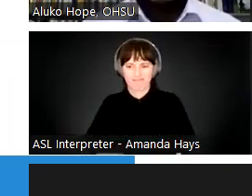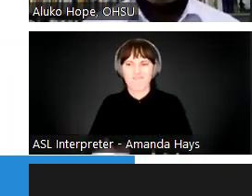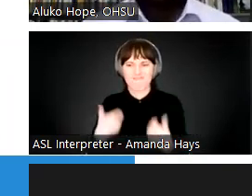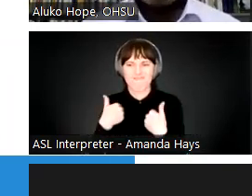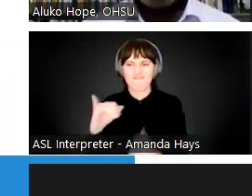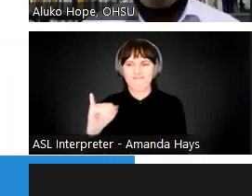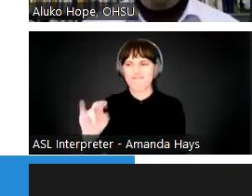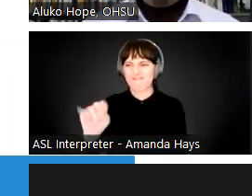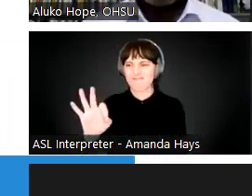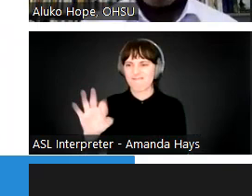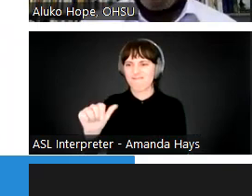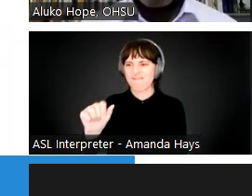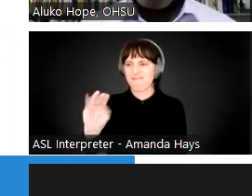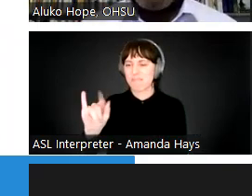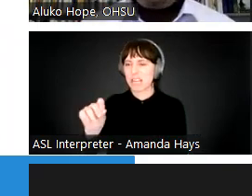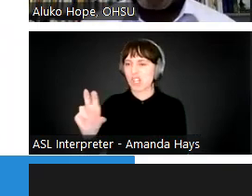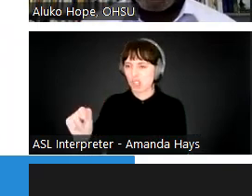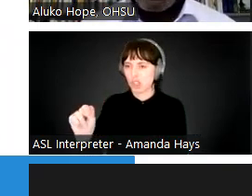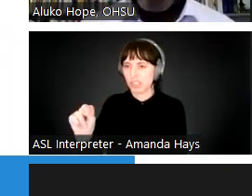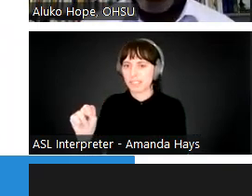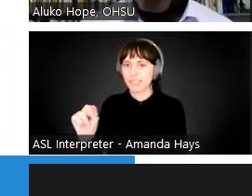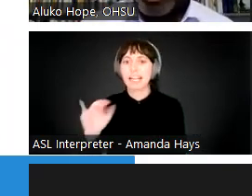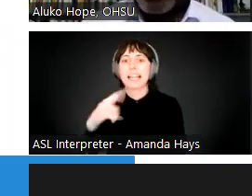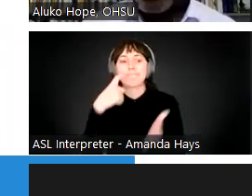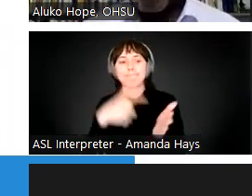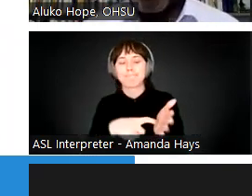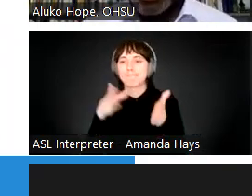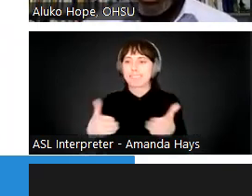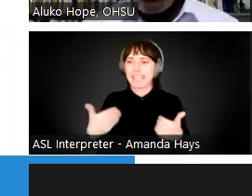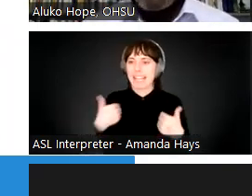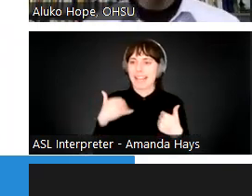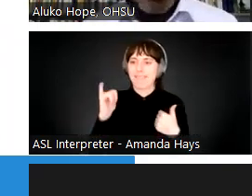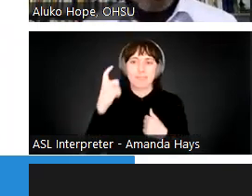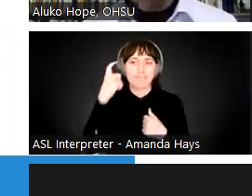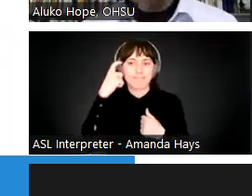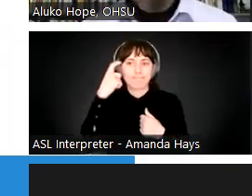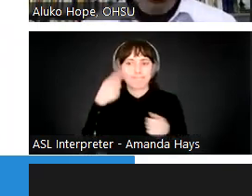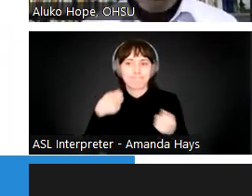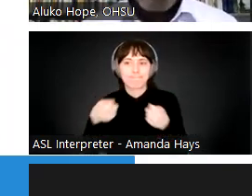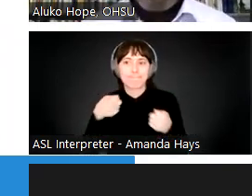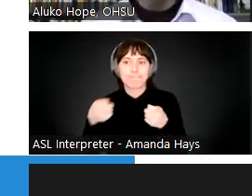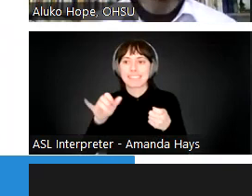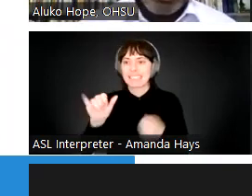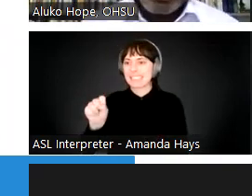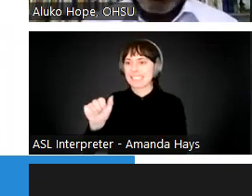dysautonomia, meaning an impaired autonomic system, which is that part of the brain that controls the sympathetic